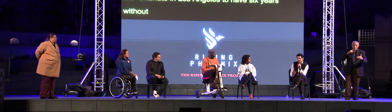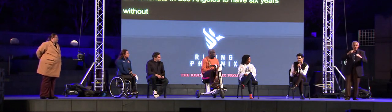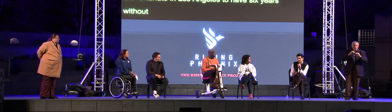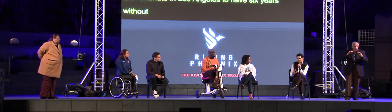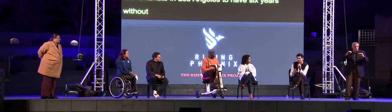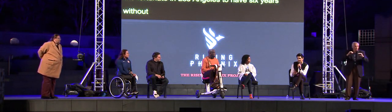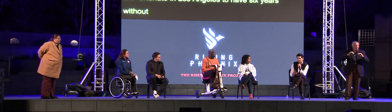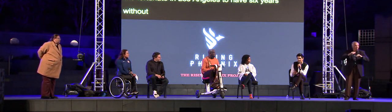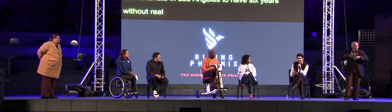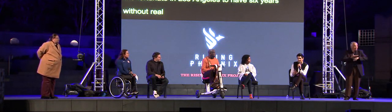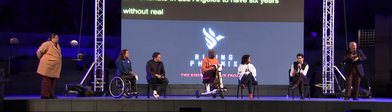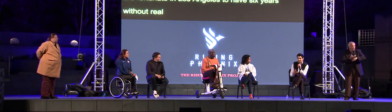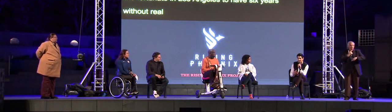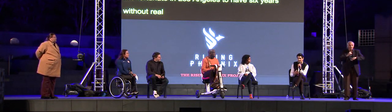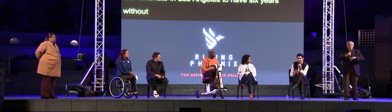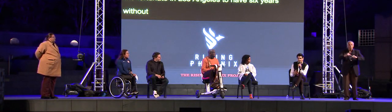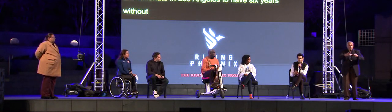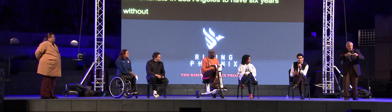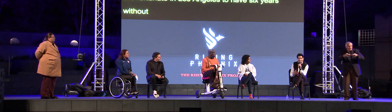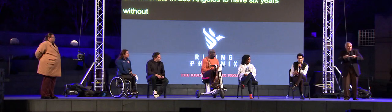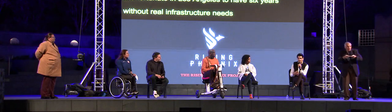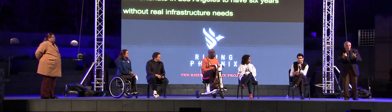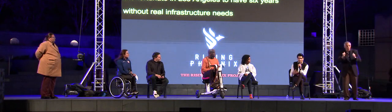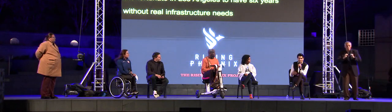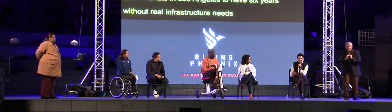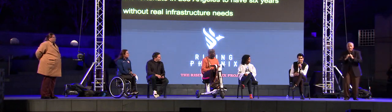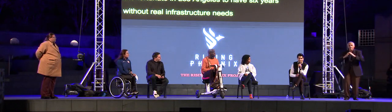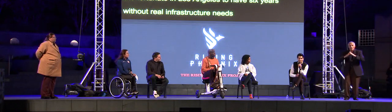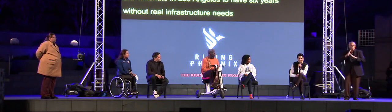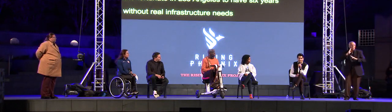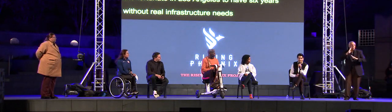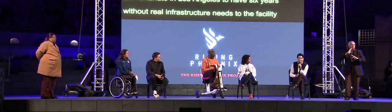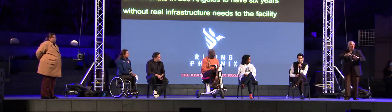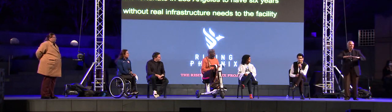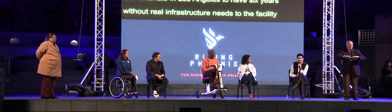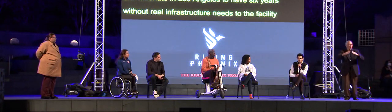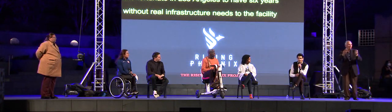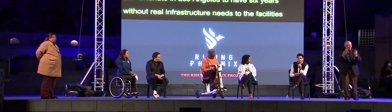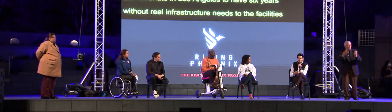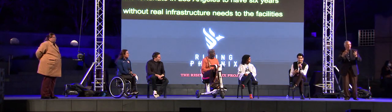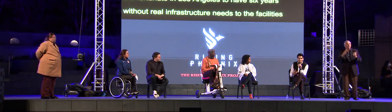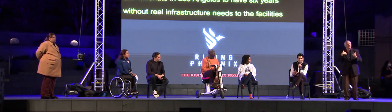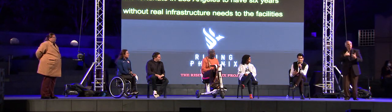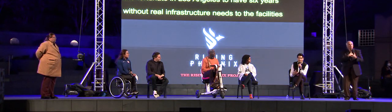needs for the facilities that are already built or are going to be opened. We can focus on community.